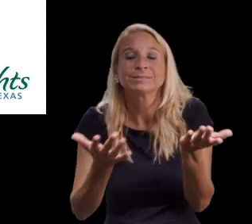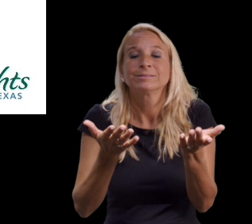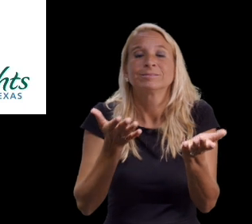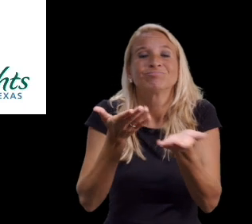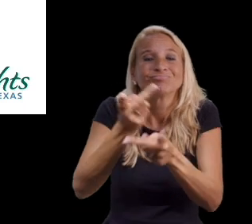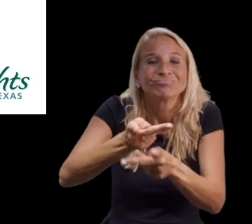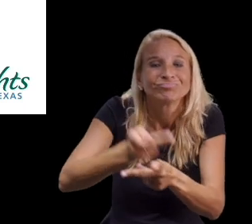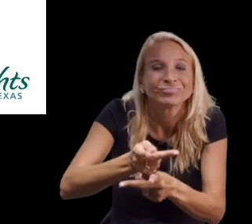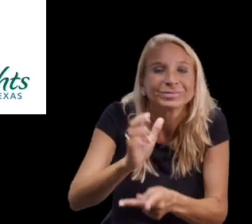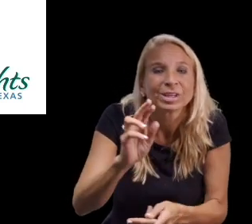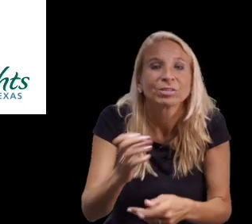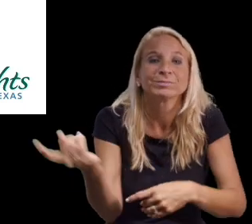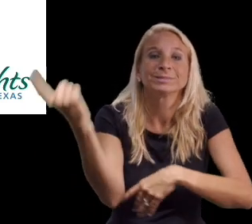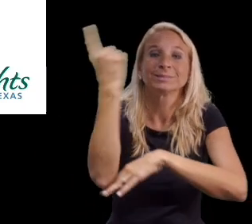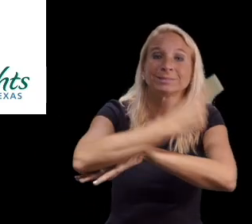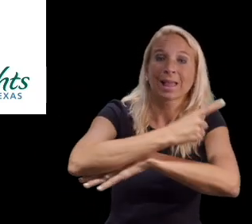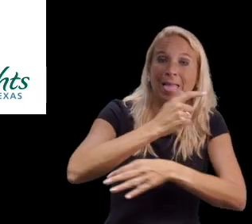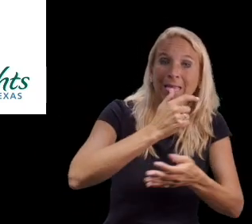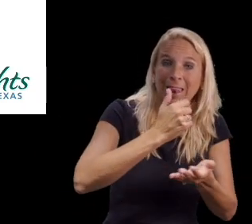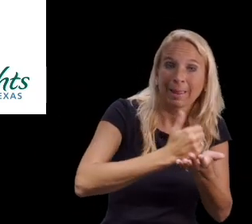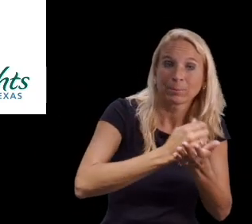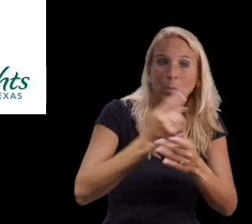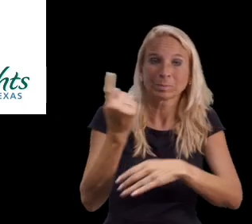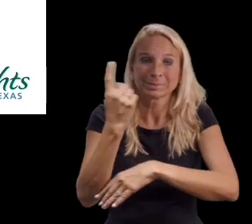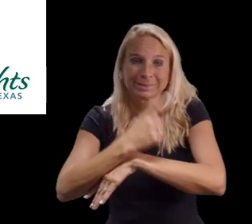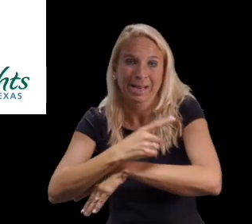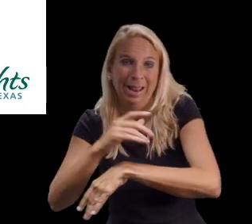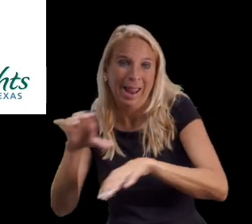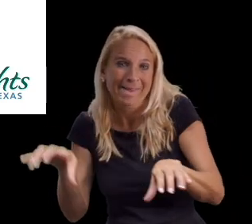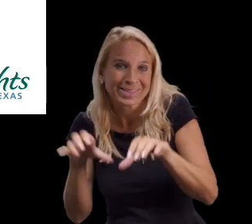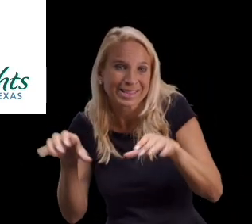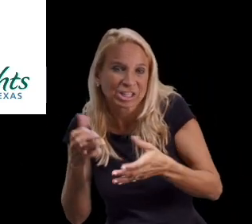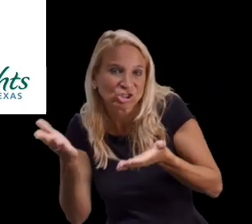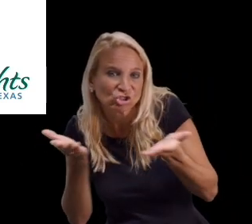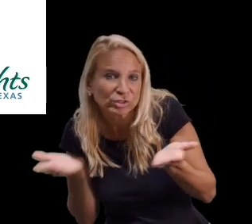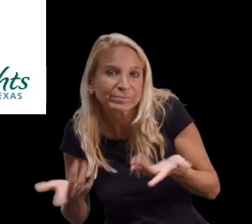respite care, day hab or day activity services,